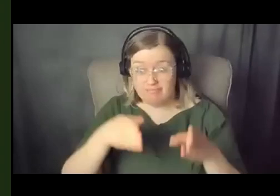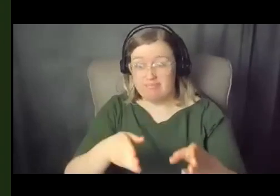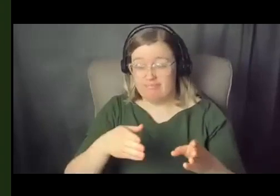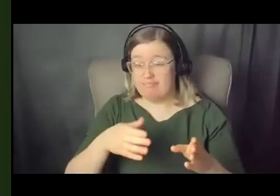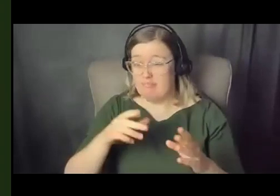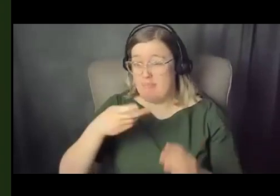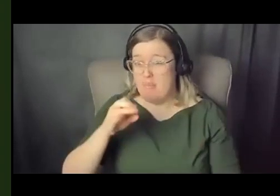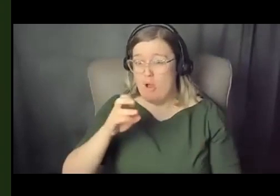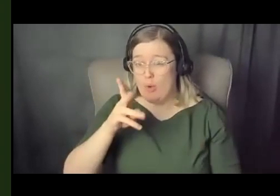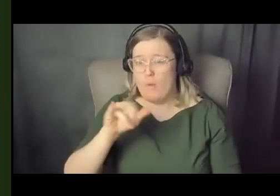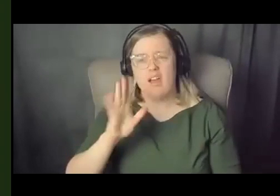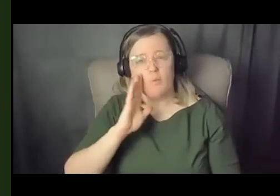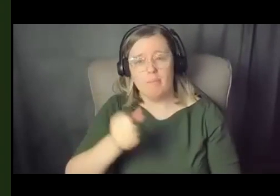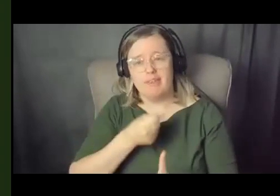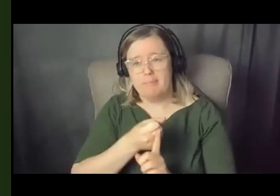There are those couple of areas where we are building pipe in